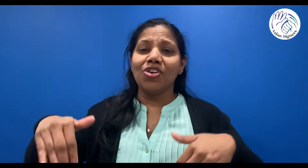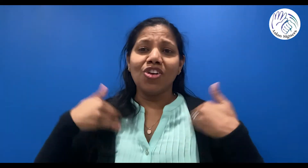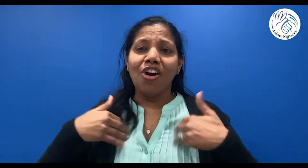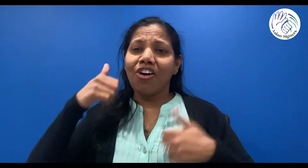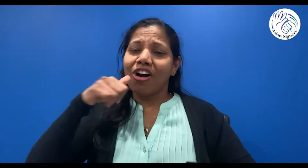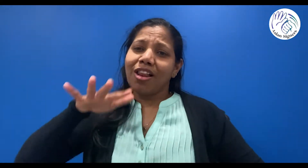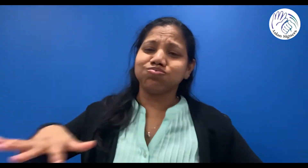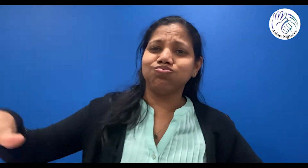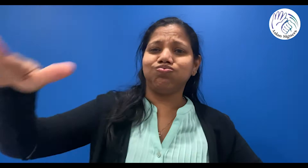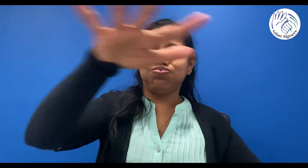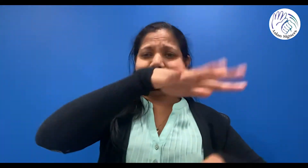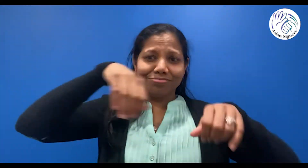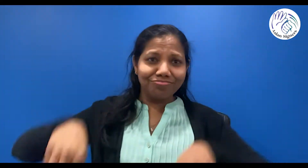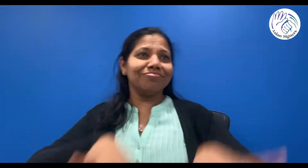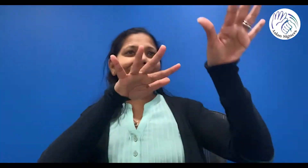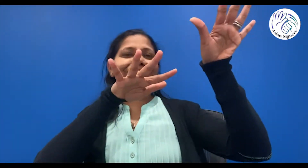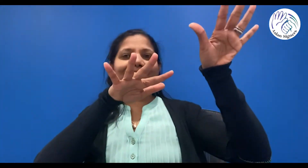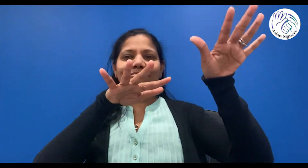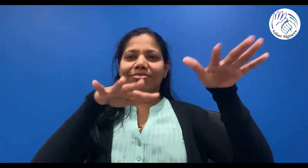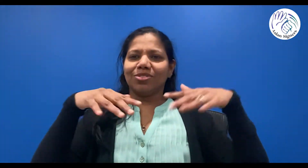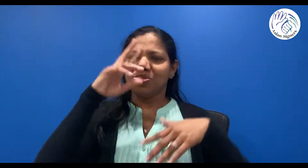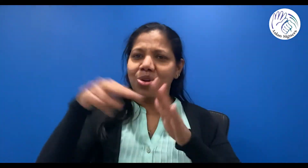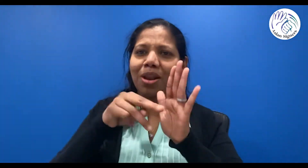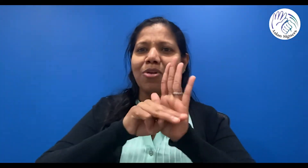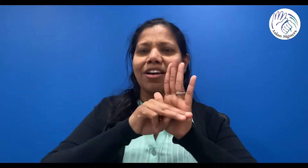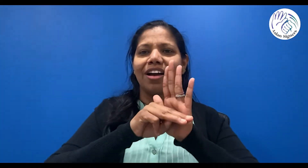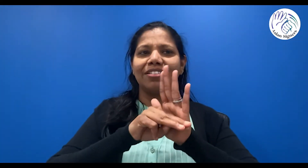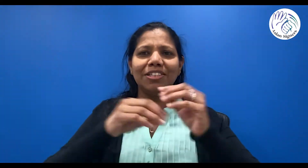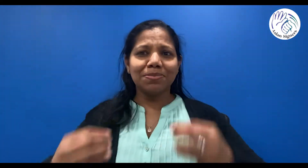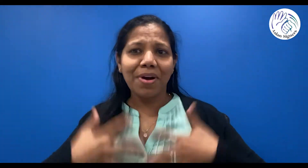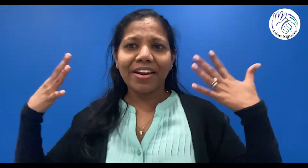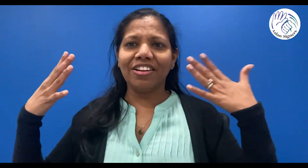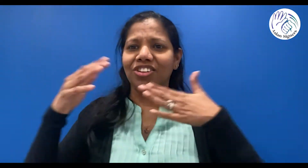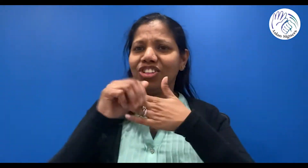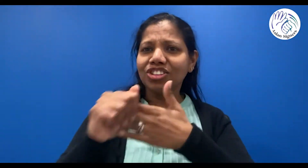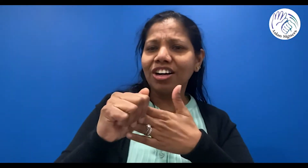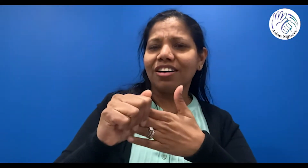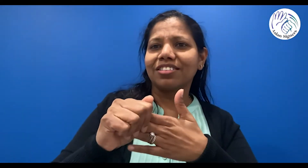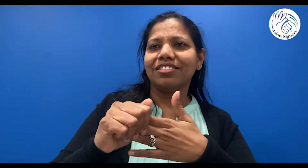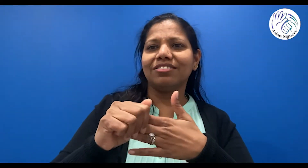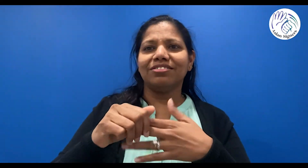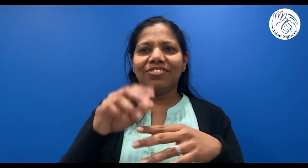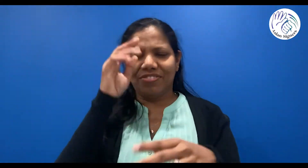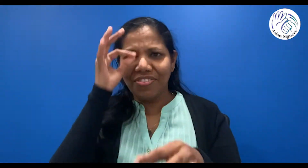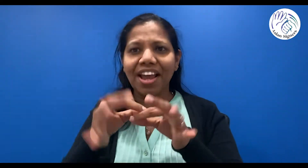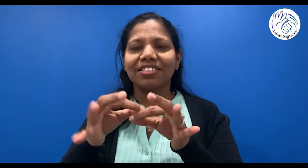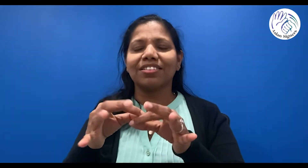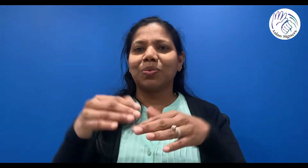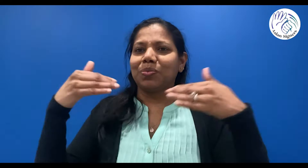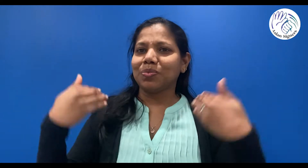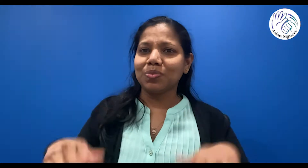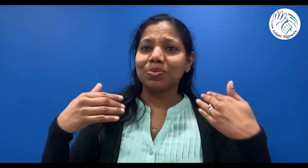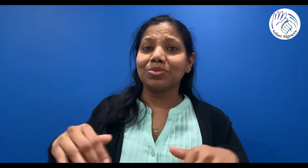Young girls all around the US look up to her as she is model of leadership and faith!